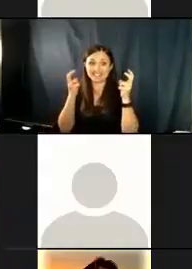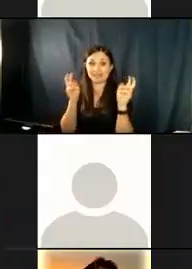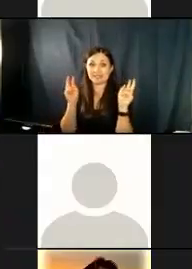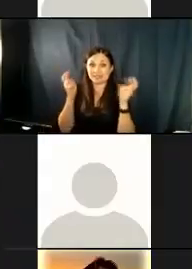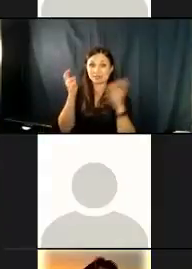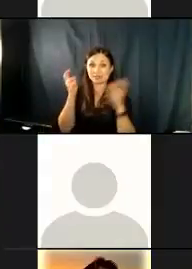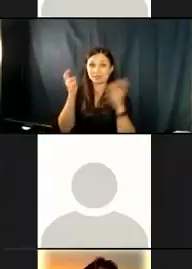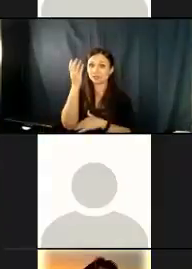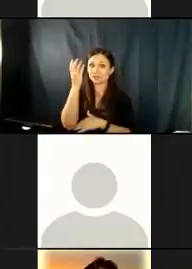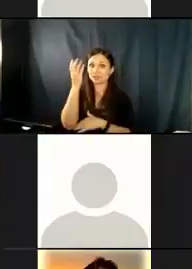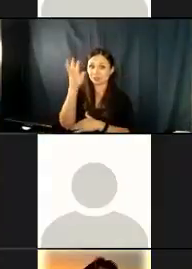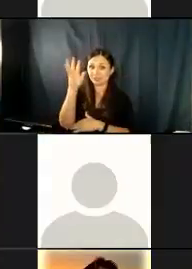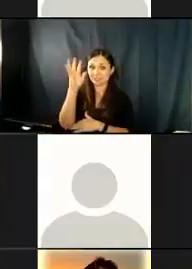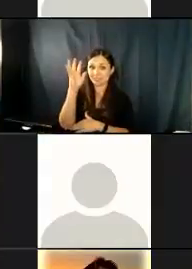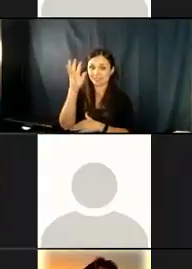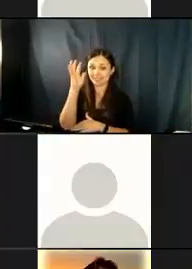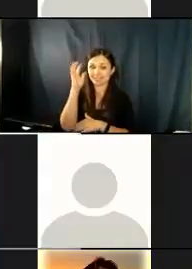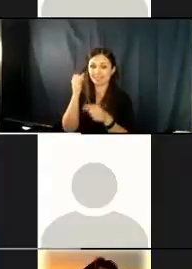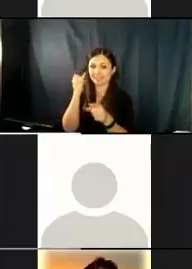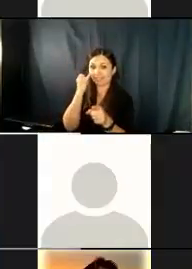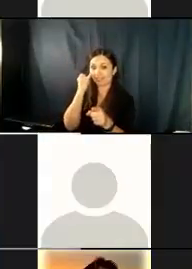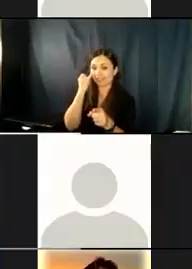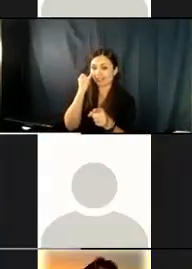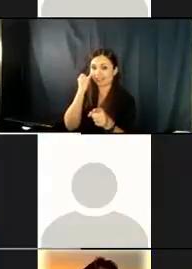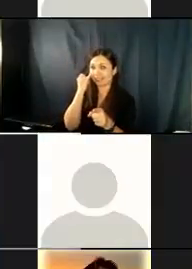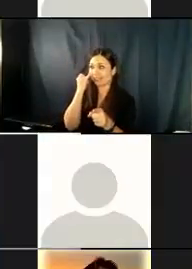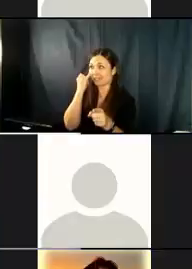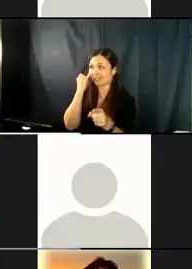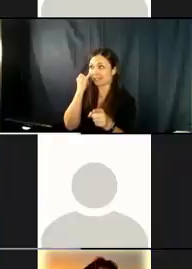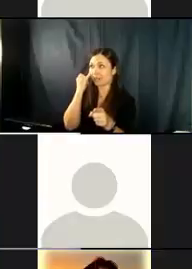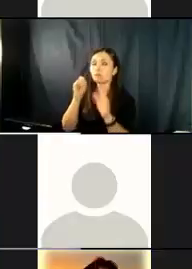That was pretty big. Exquisite.